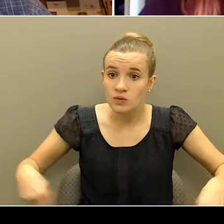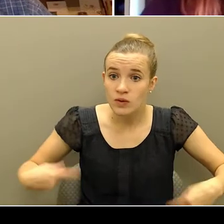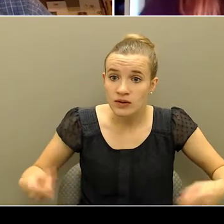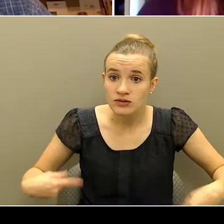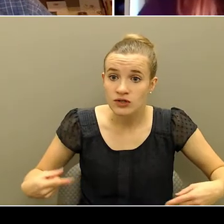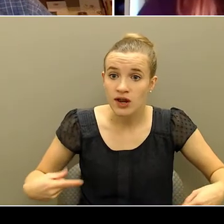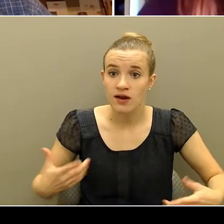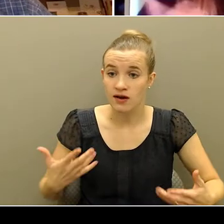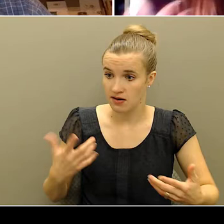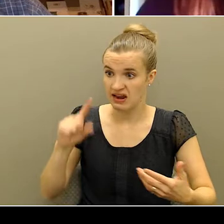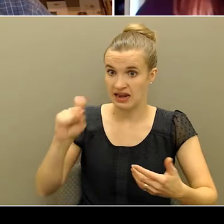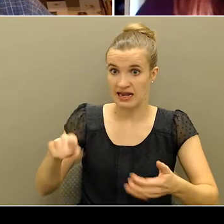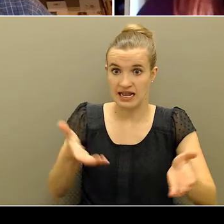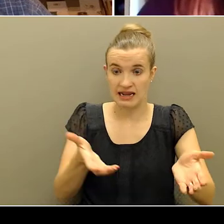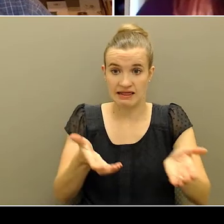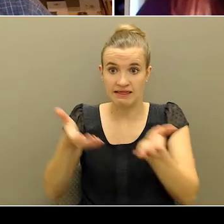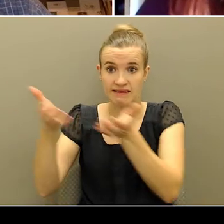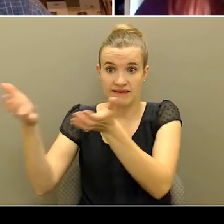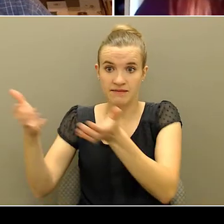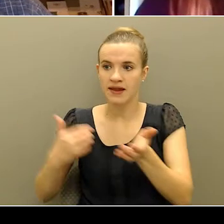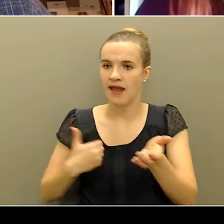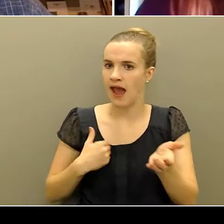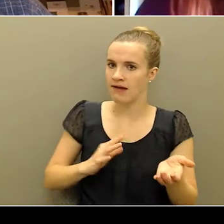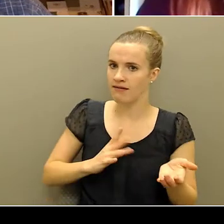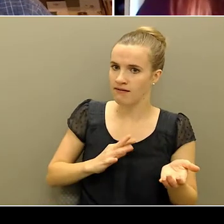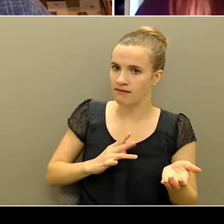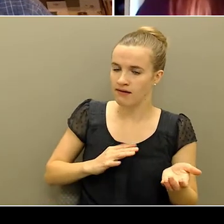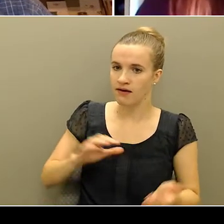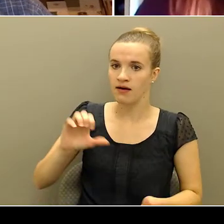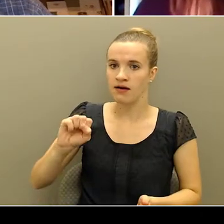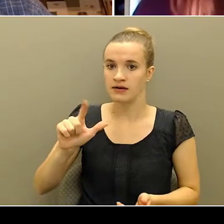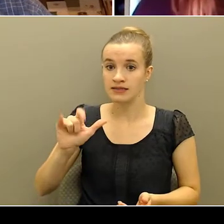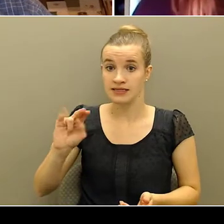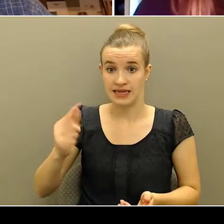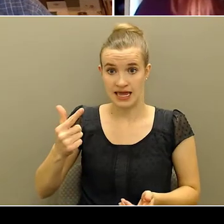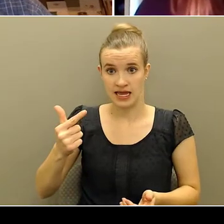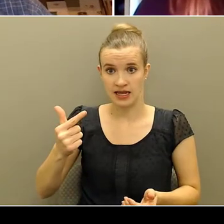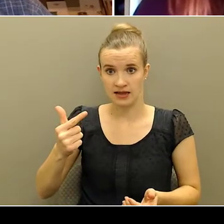it's a portable sling that, you know, it's really easy to slip under it's,